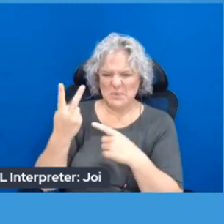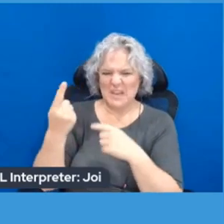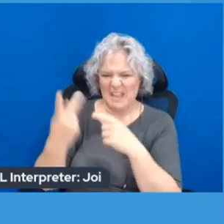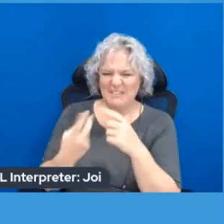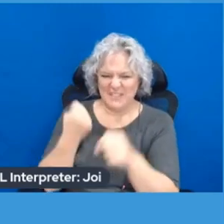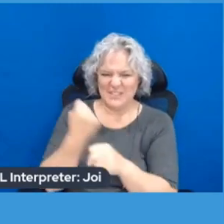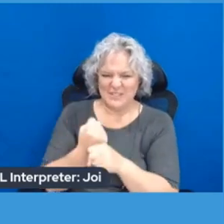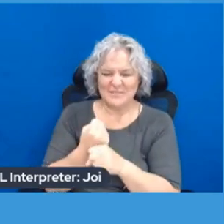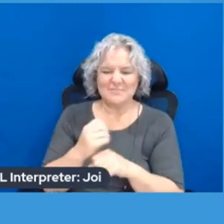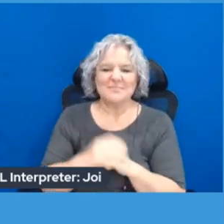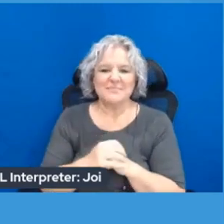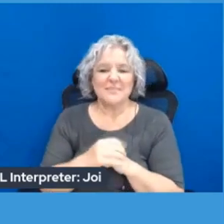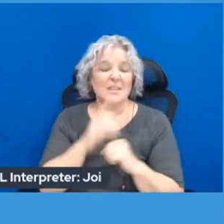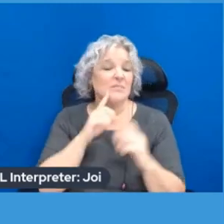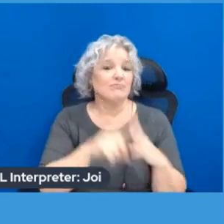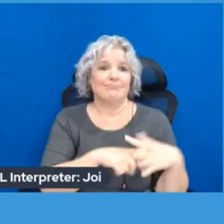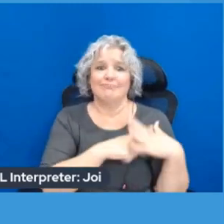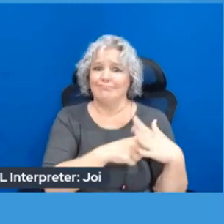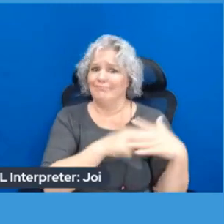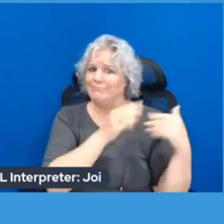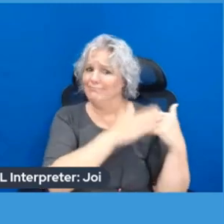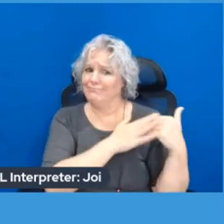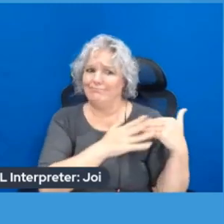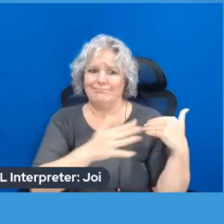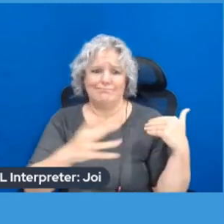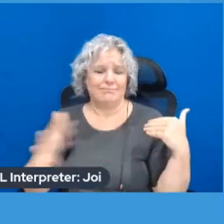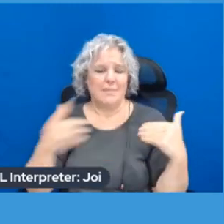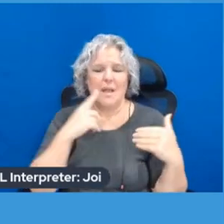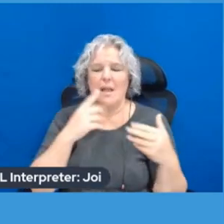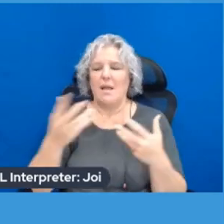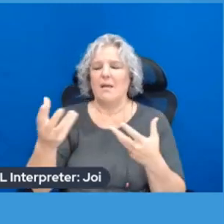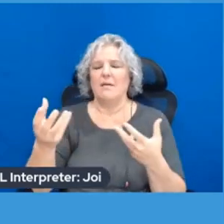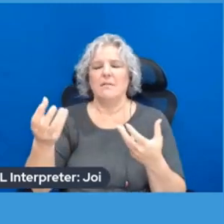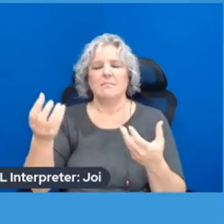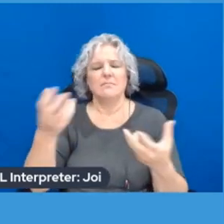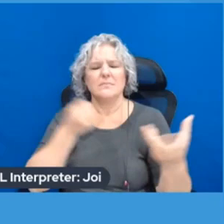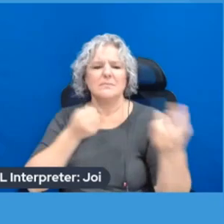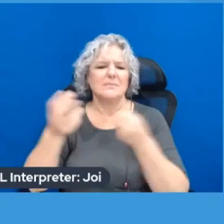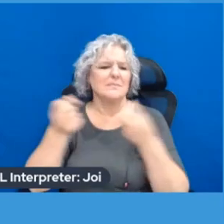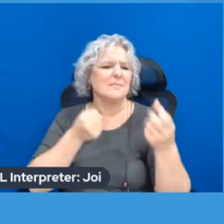Right from the beginning all the way through I have received supports from ECTA